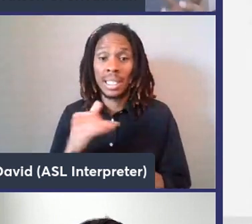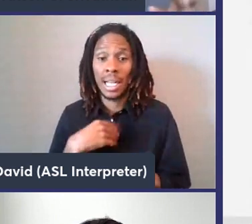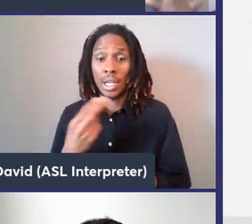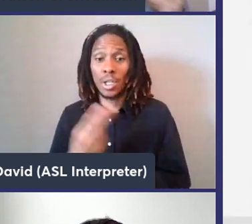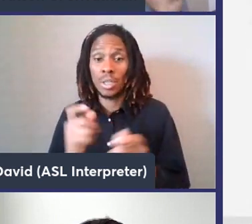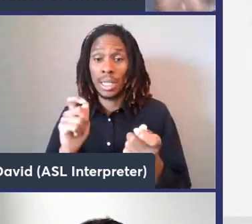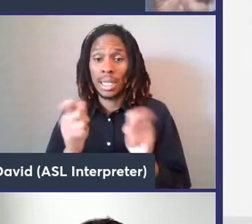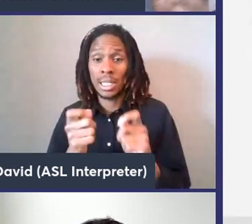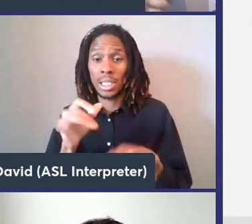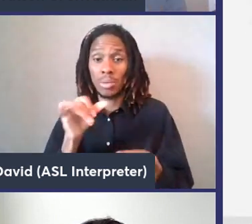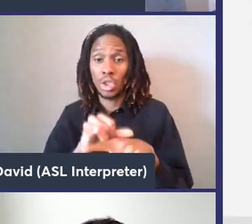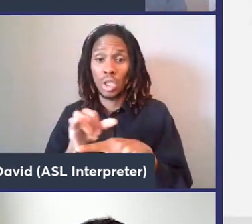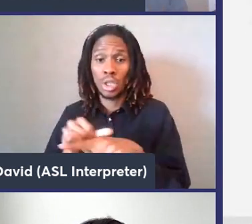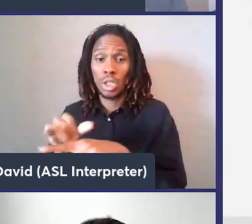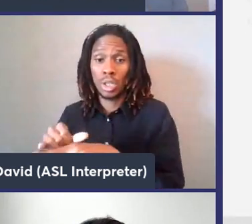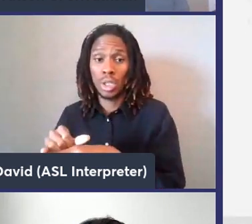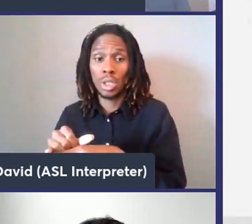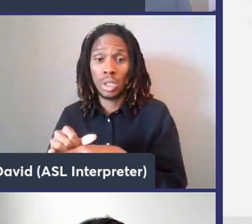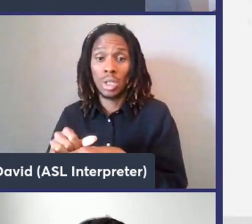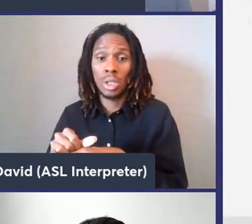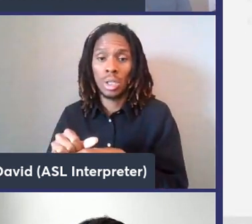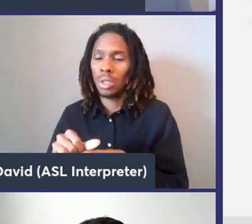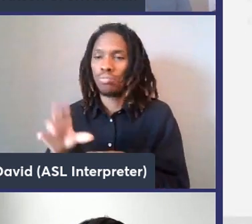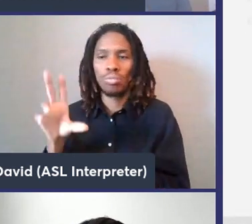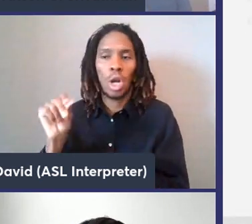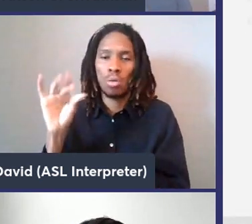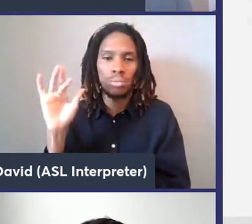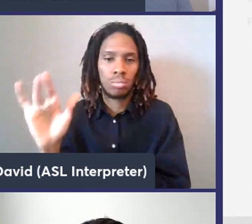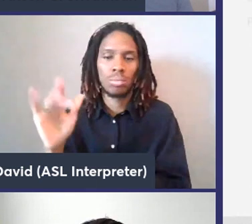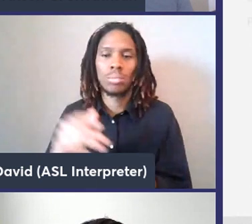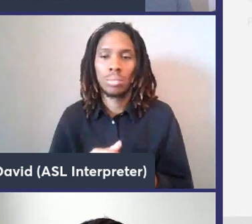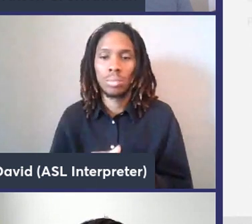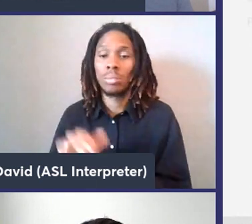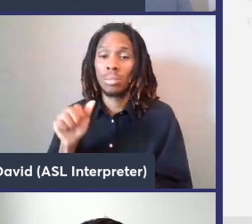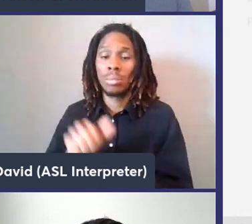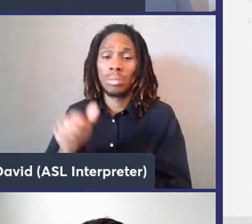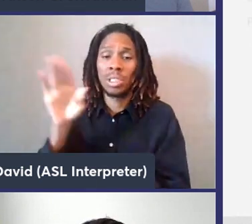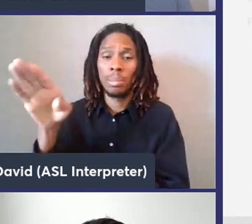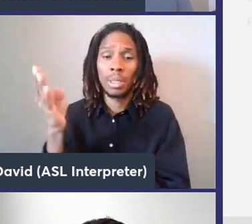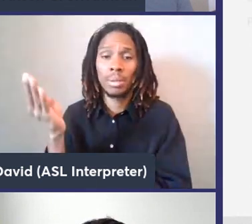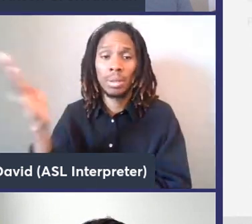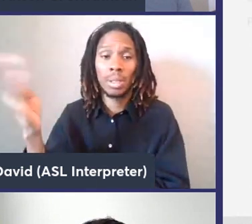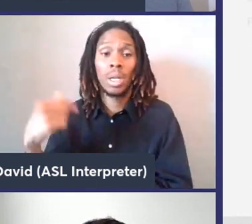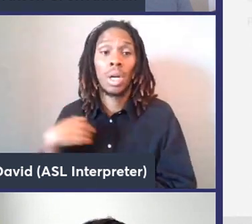These are the ones that are named entities that are translated. No, I did not. And if you submit, we will get a ticket